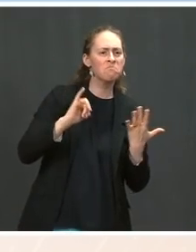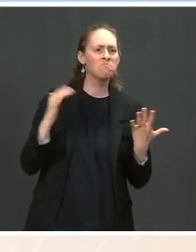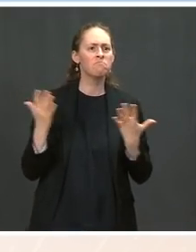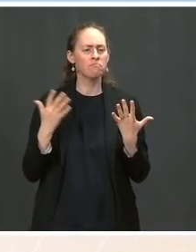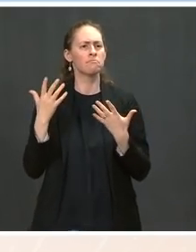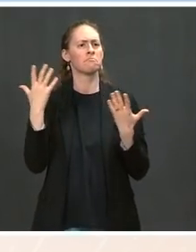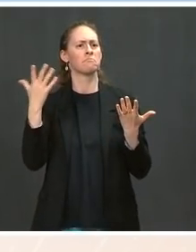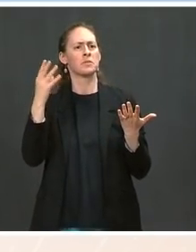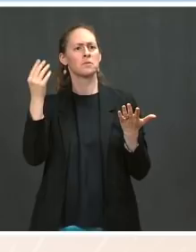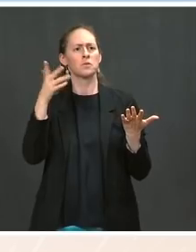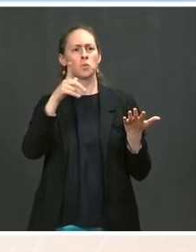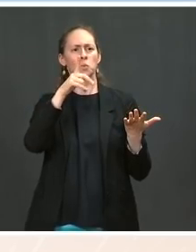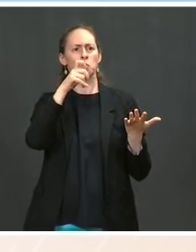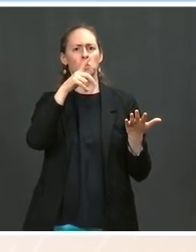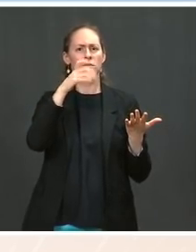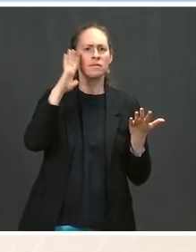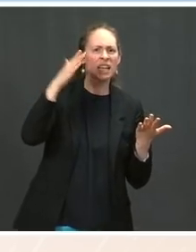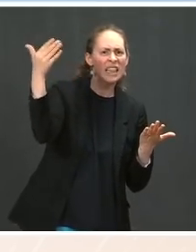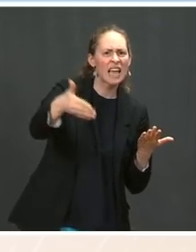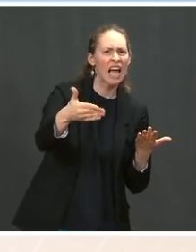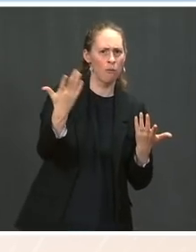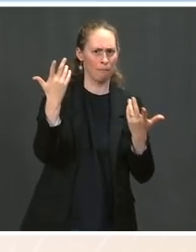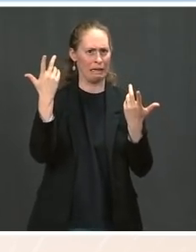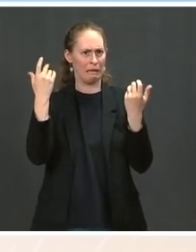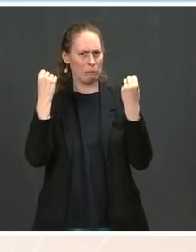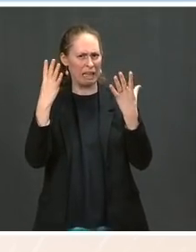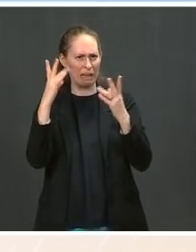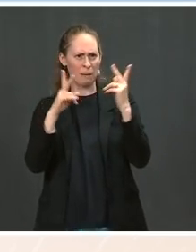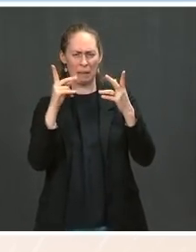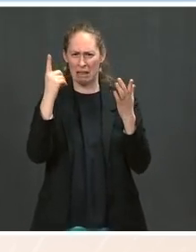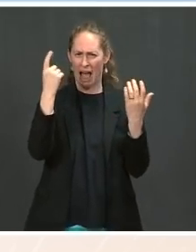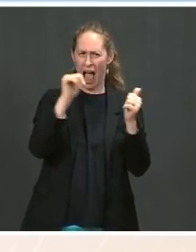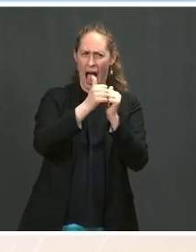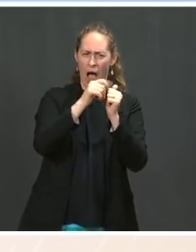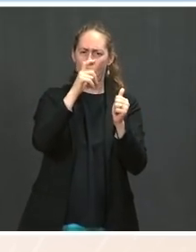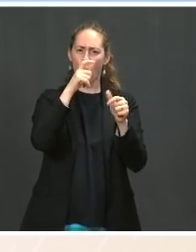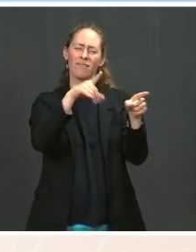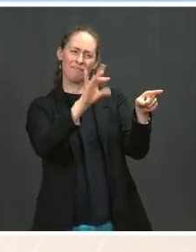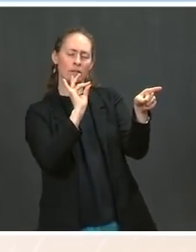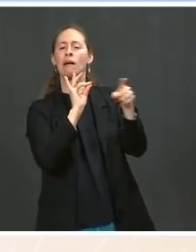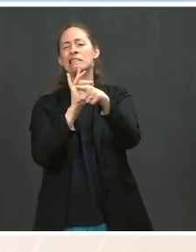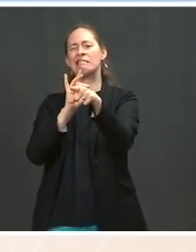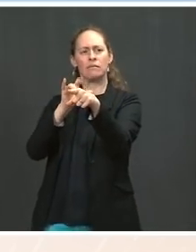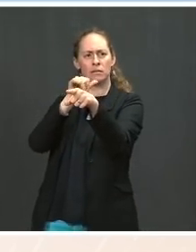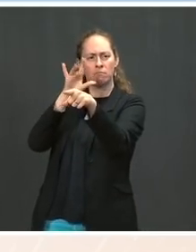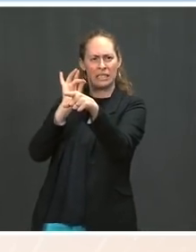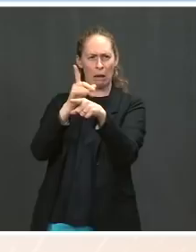So how are you deciding who gets to attend? And then, are you working with Capitol Police on security,